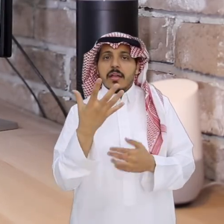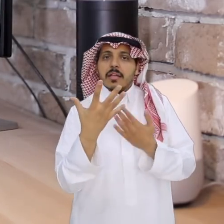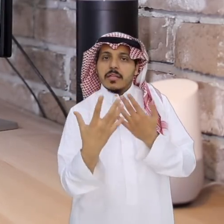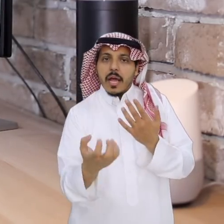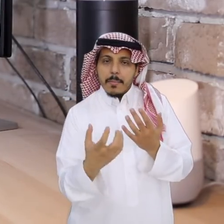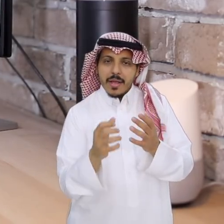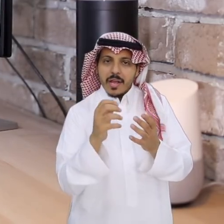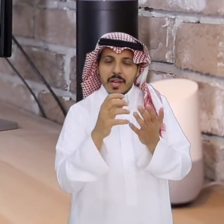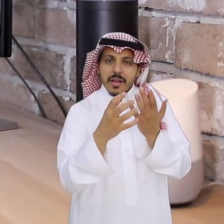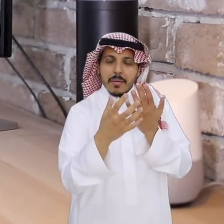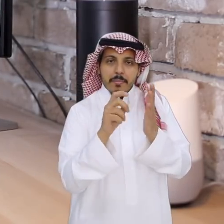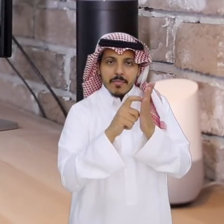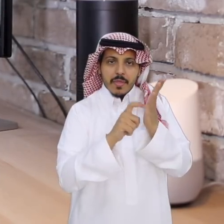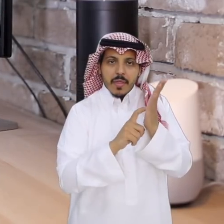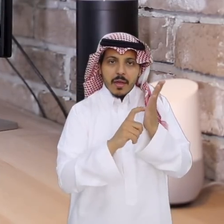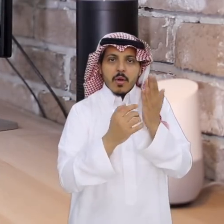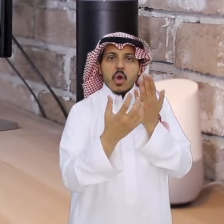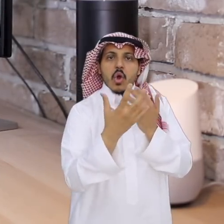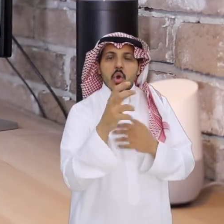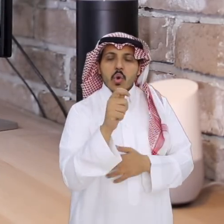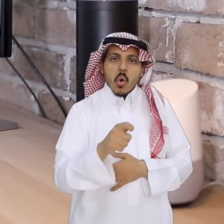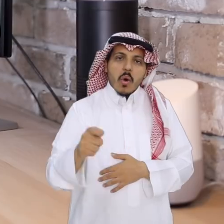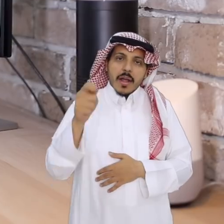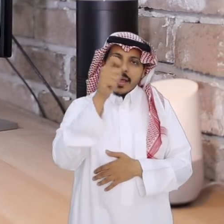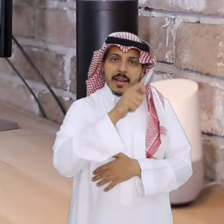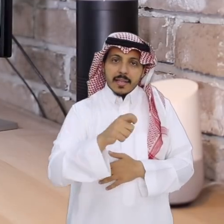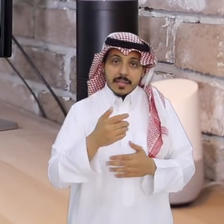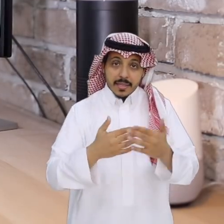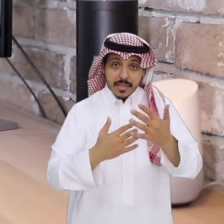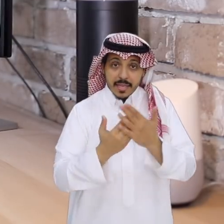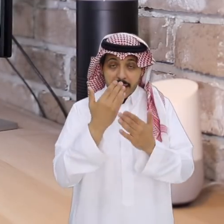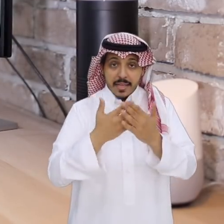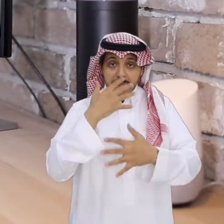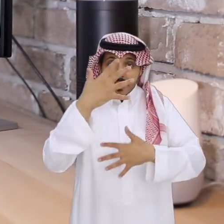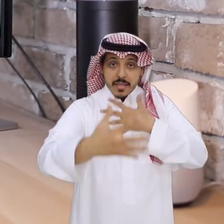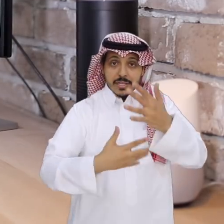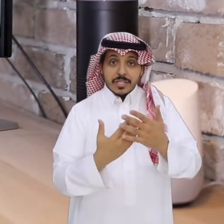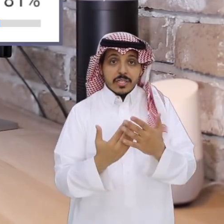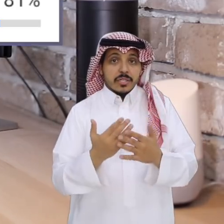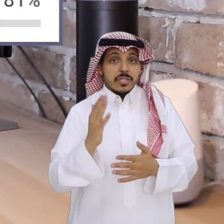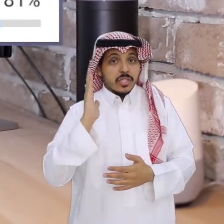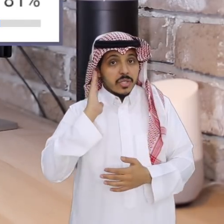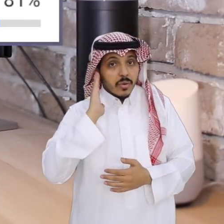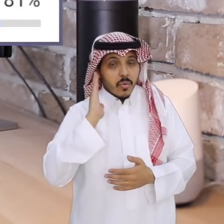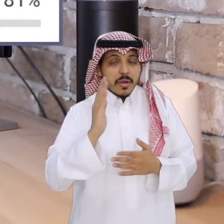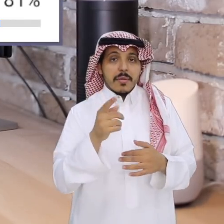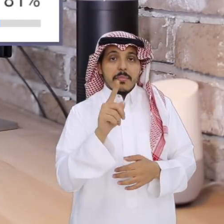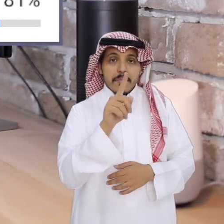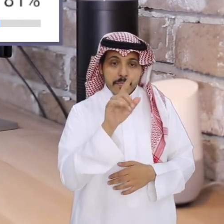We asked you if you are going to update your device to Android P, 81% said my device is not compatible.